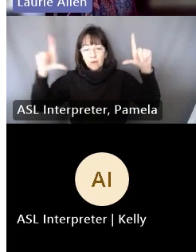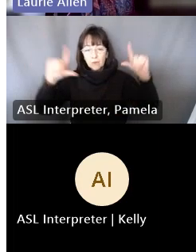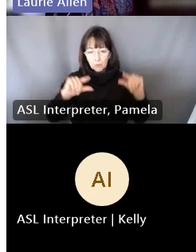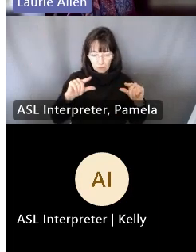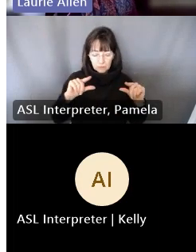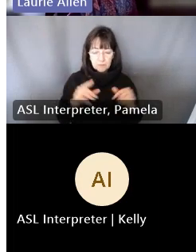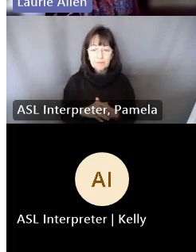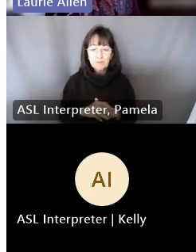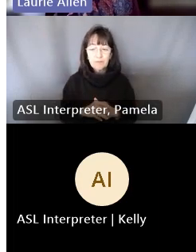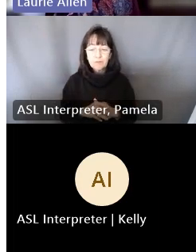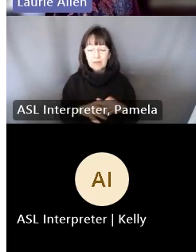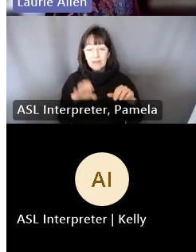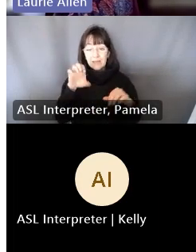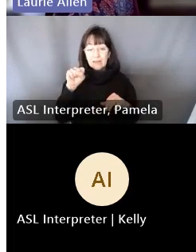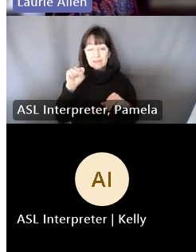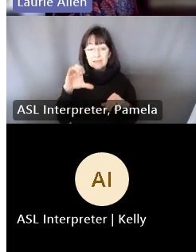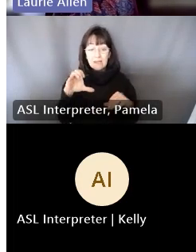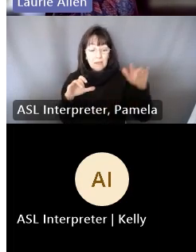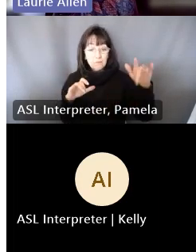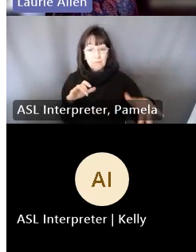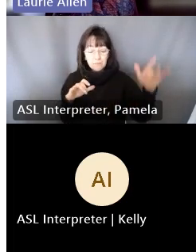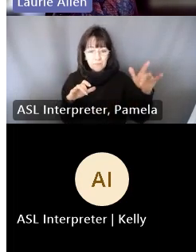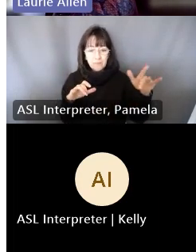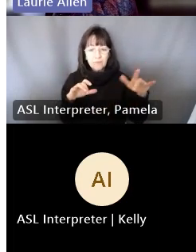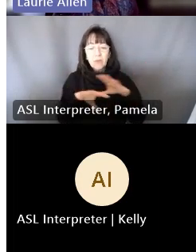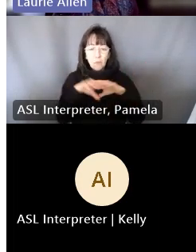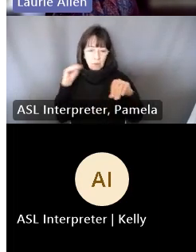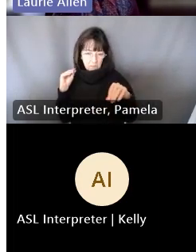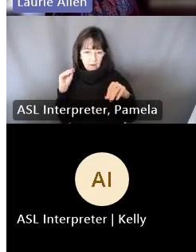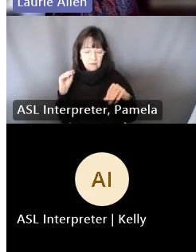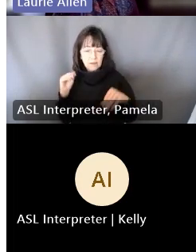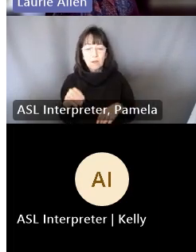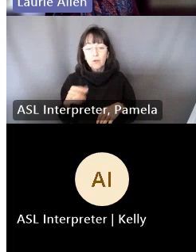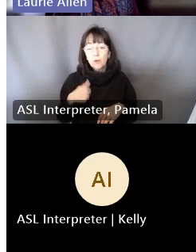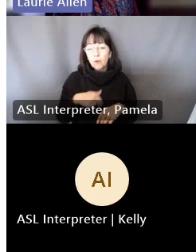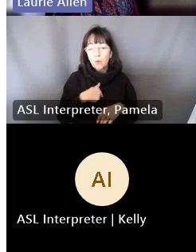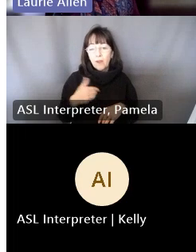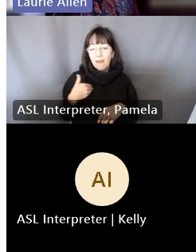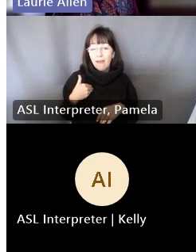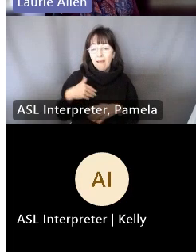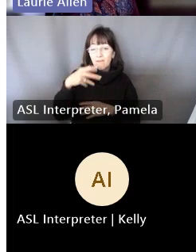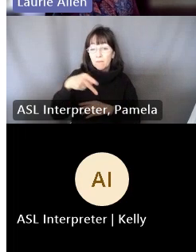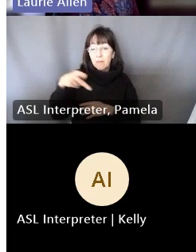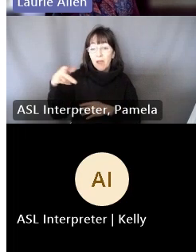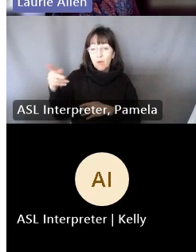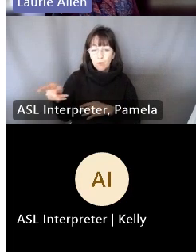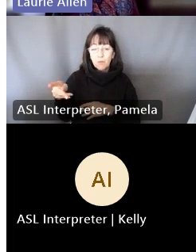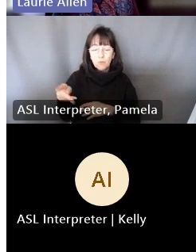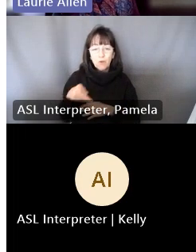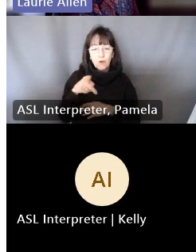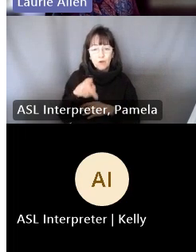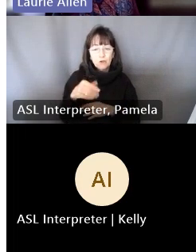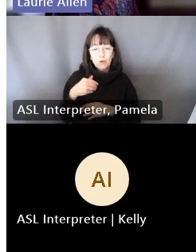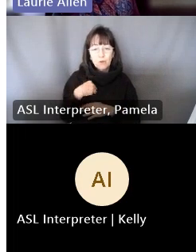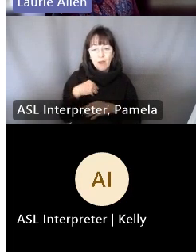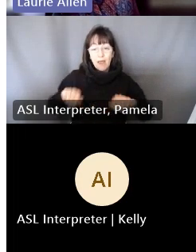We're presenting today in PowerPoint Live, and by doing so, if you're using a screen reader, you will be able to read the slides.